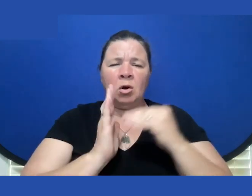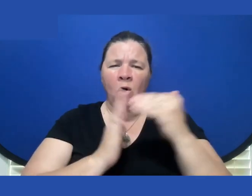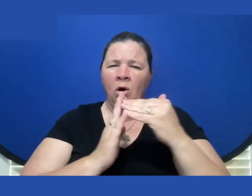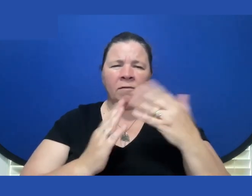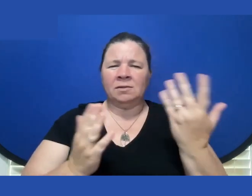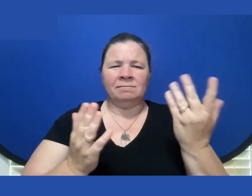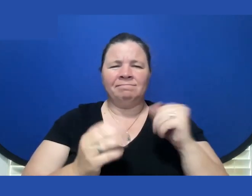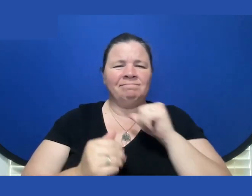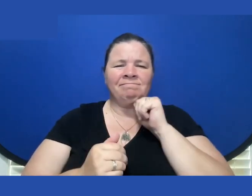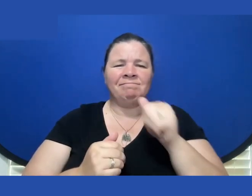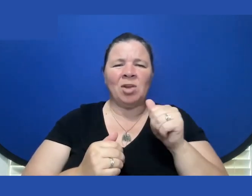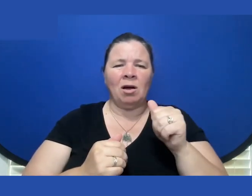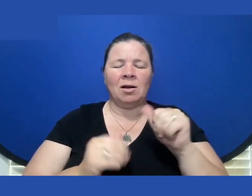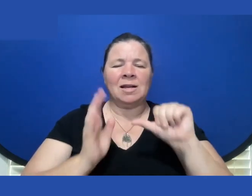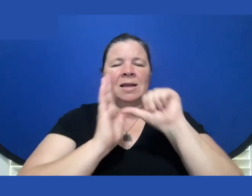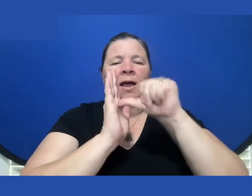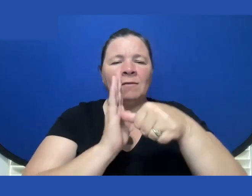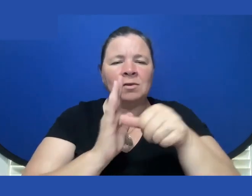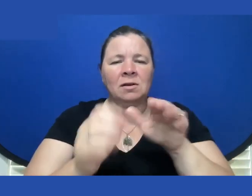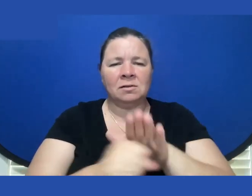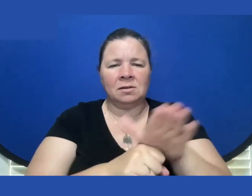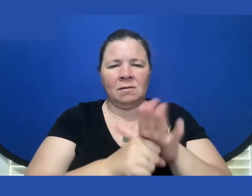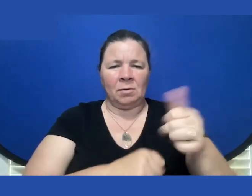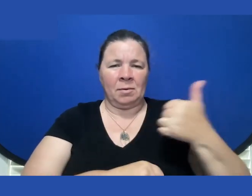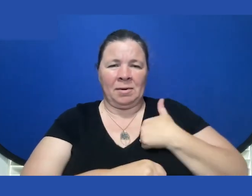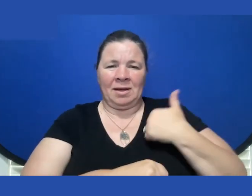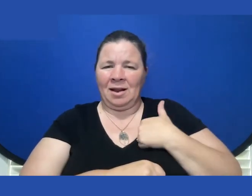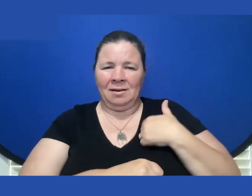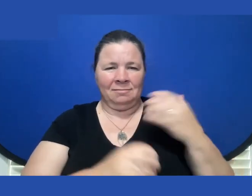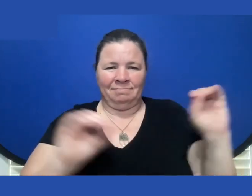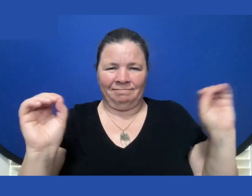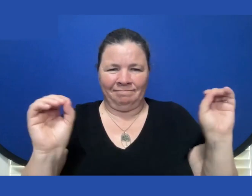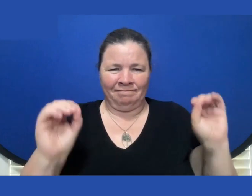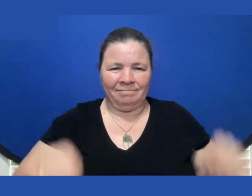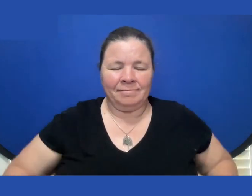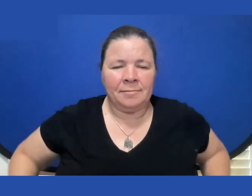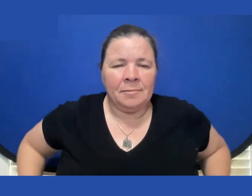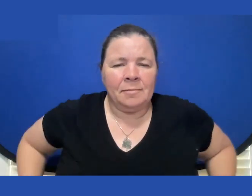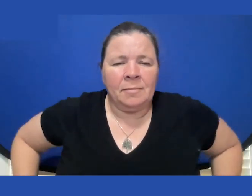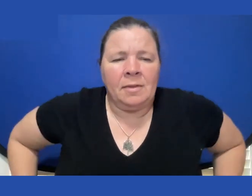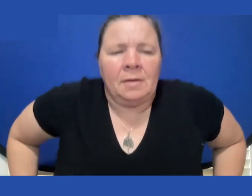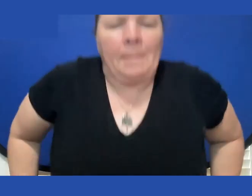and not emphasized enough from the Canadian side of the border. And you know, I think it does have a toll,